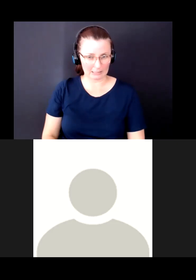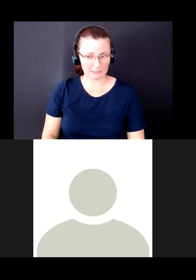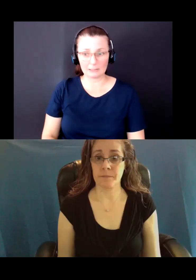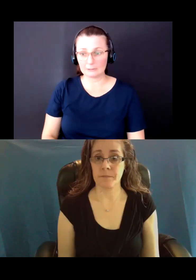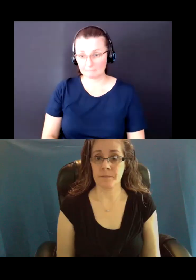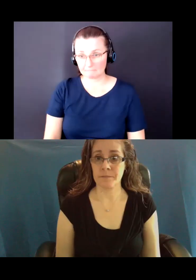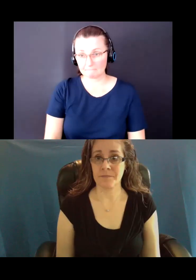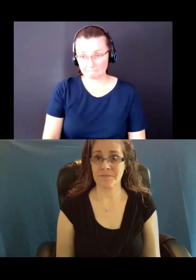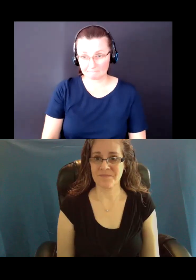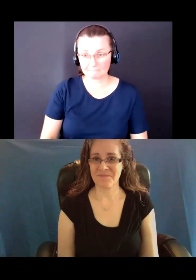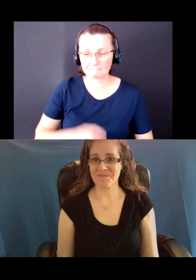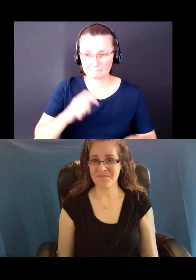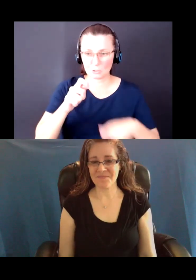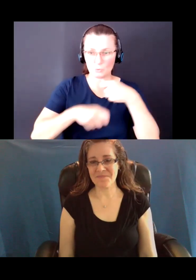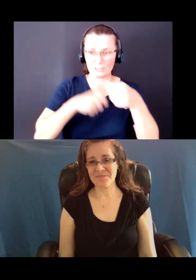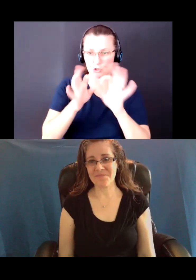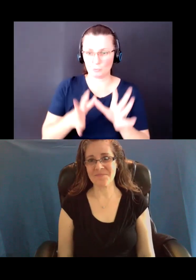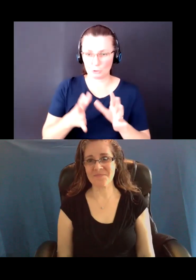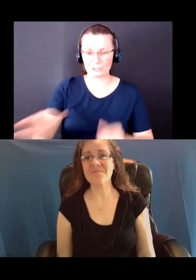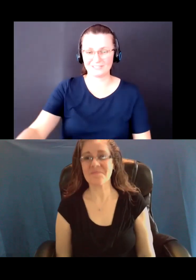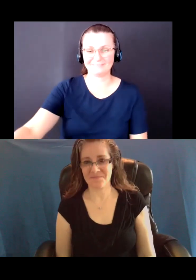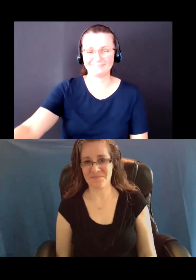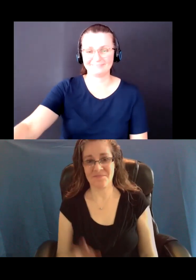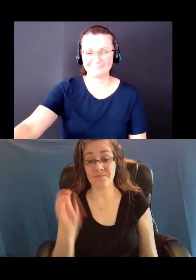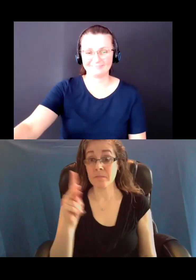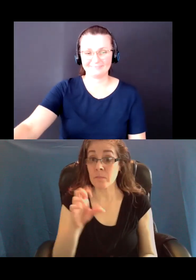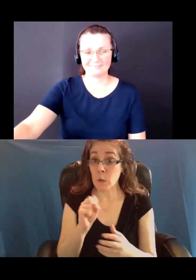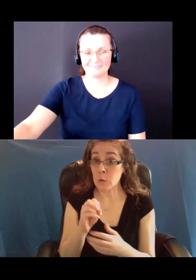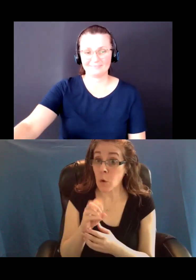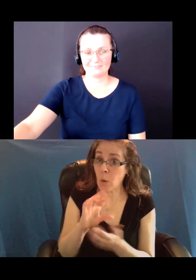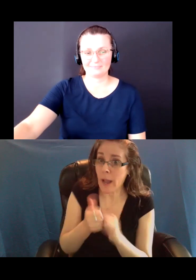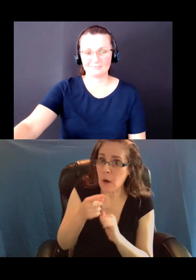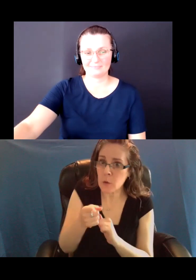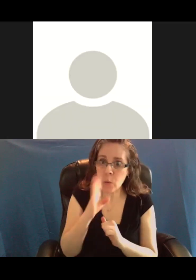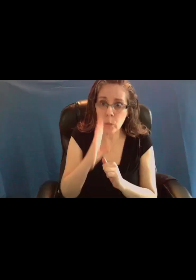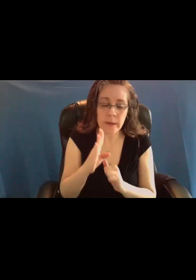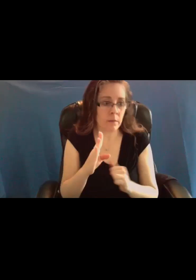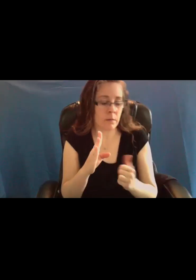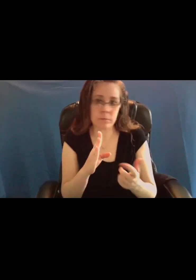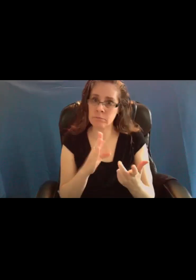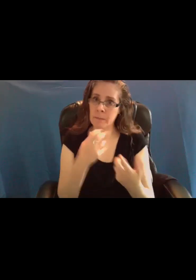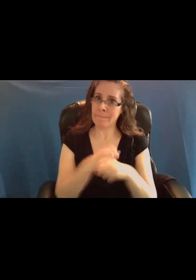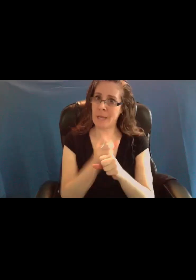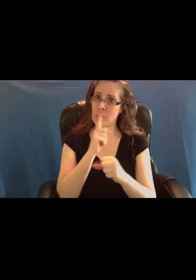So how would you meet your effective communication obligations under these circumstances. Now